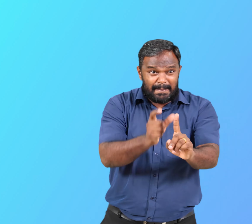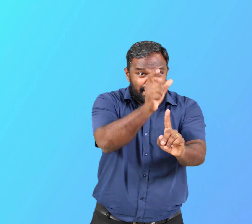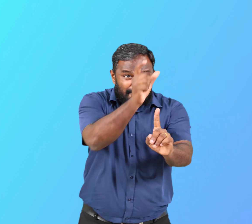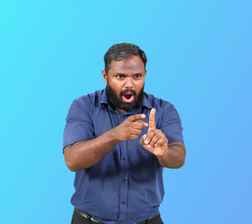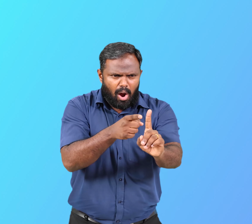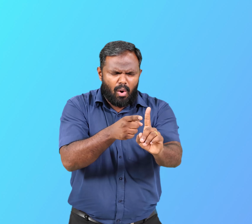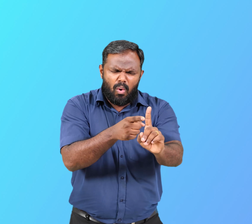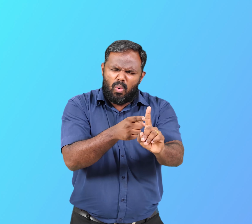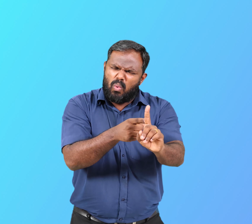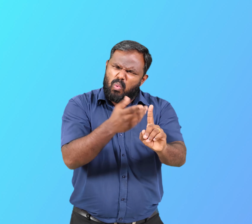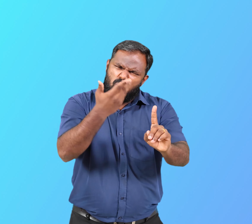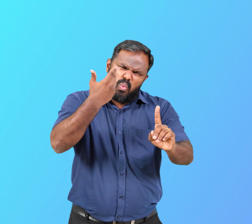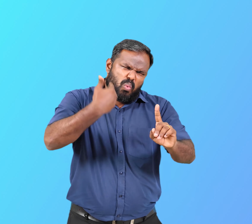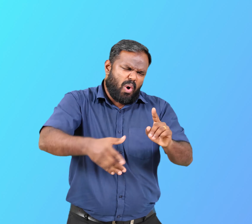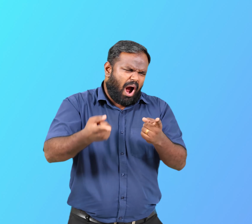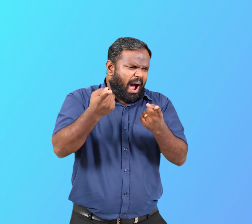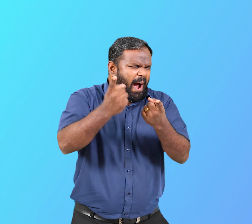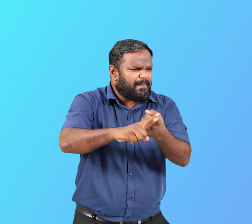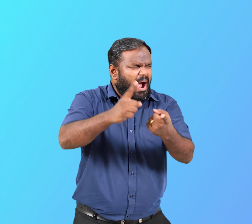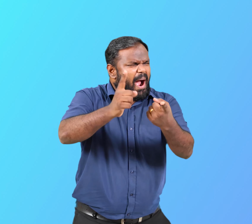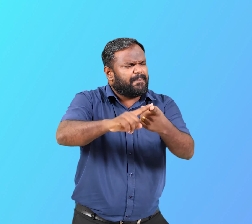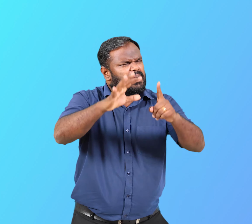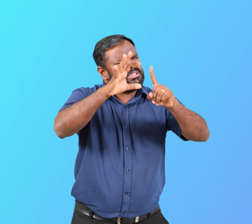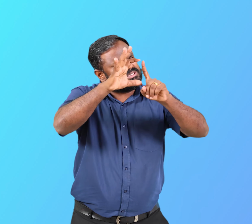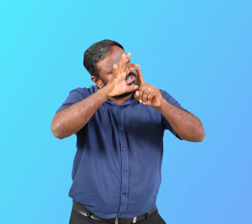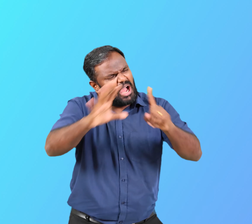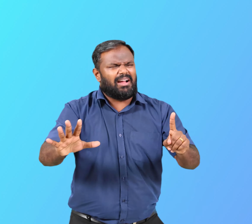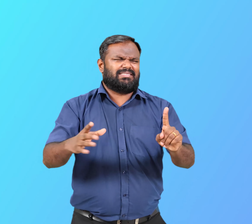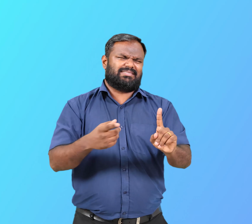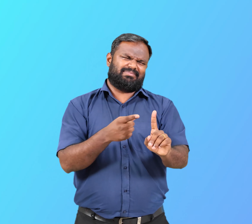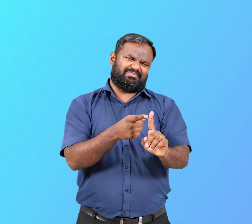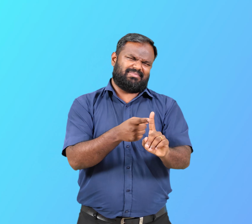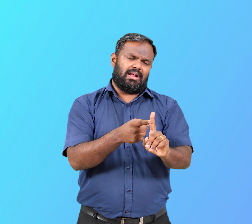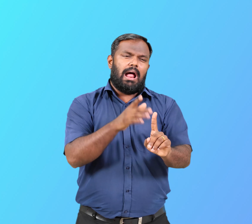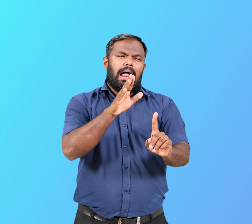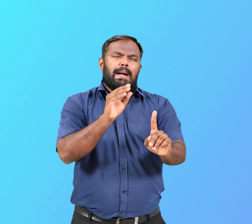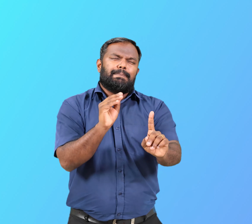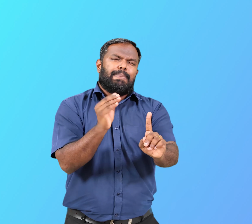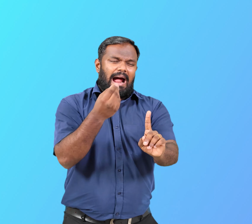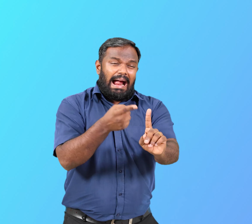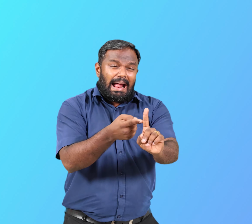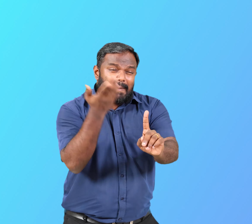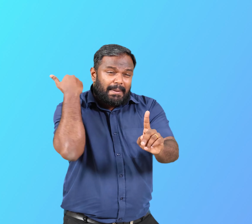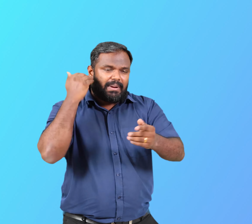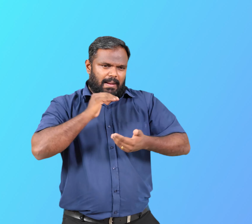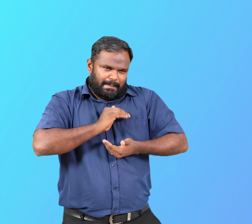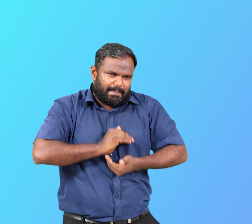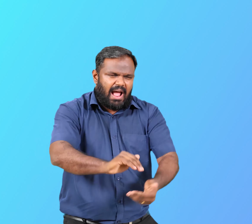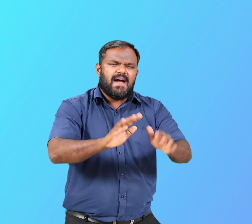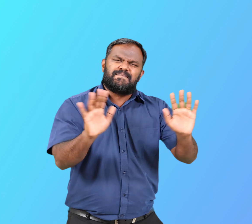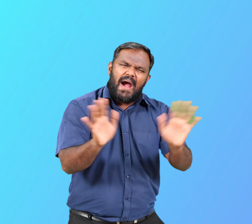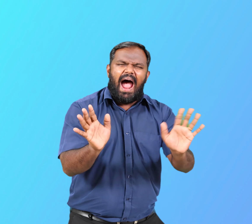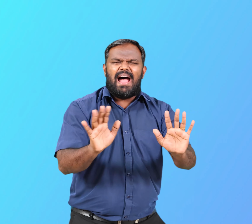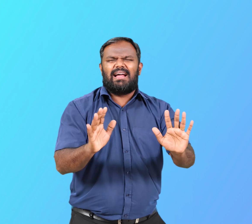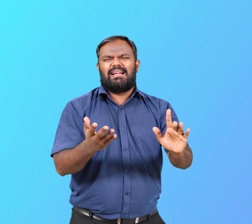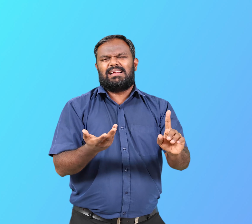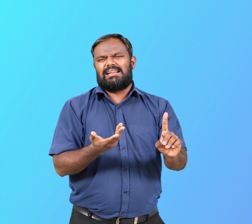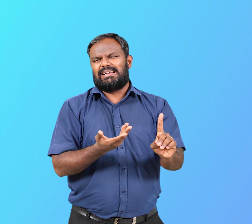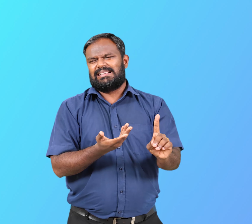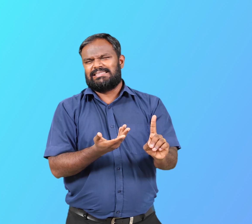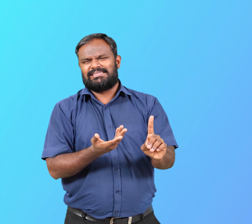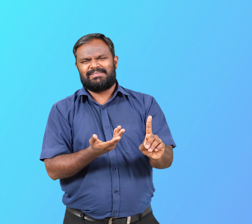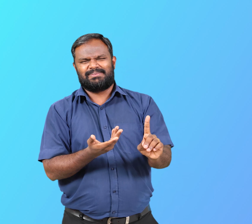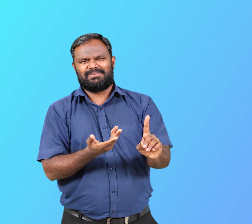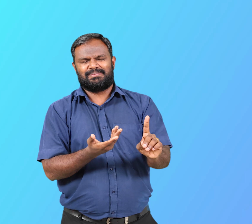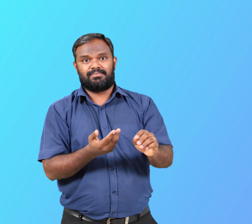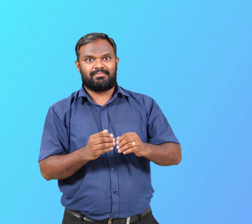It would be better for him if he had never been born.”